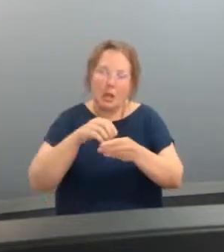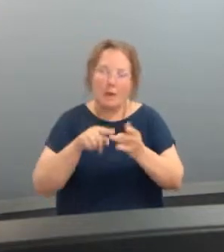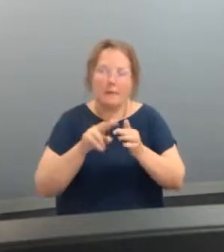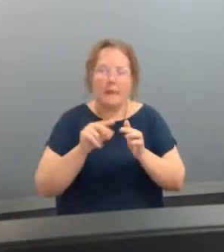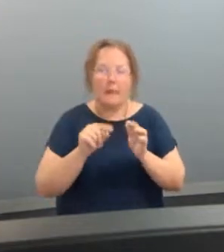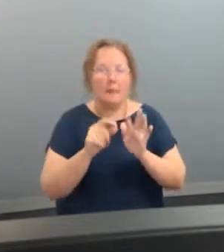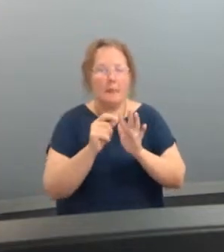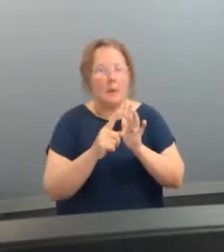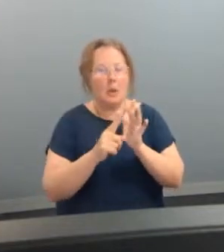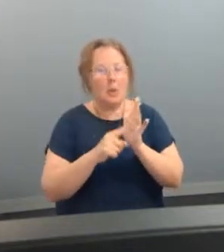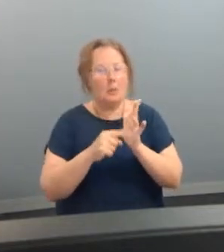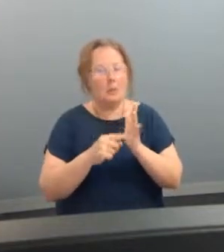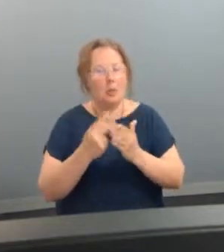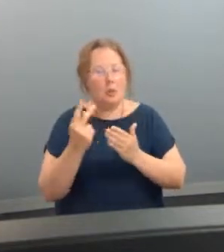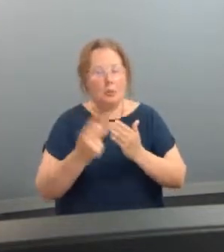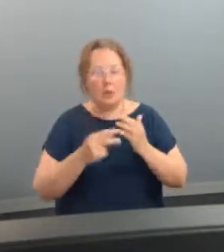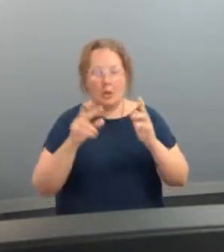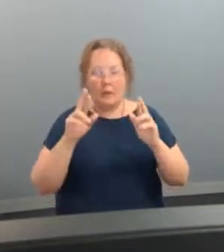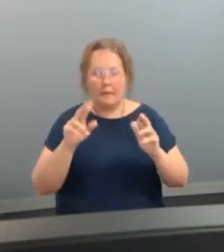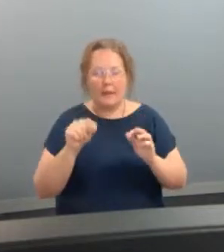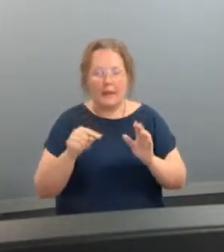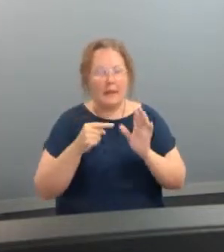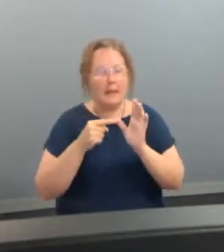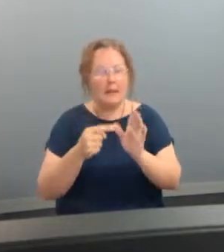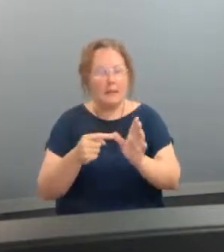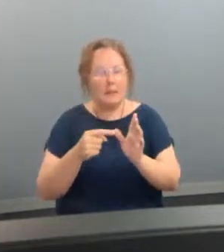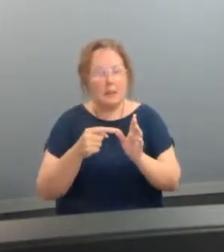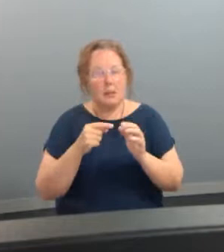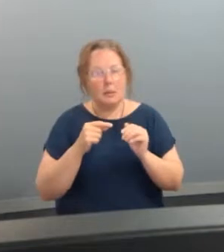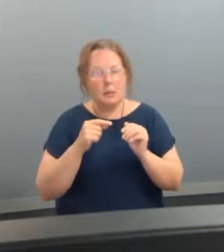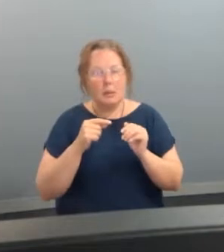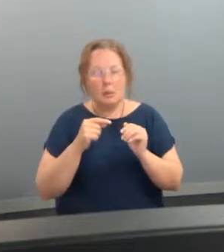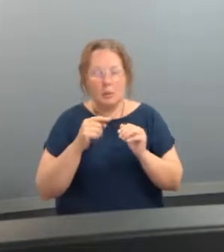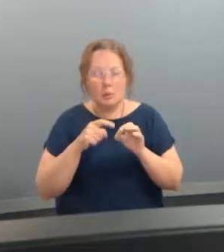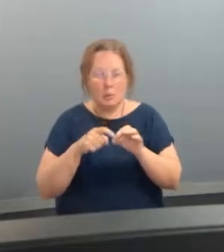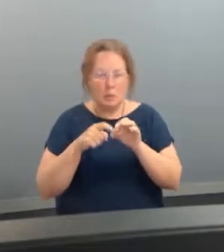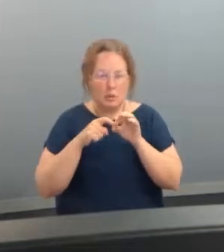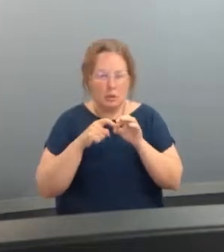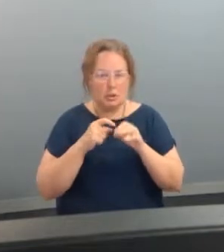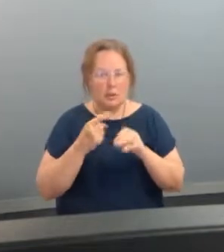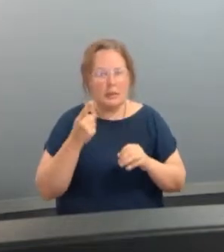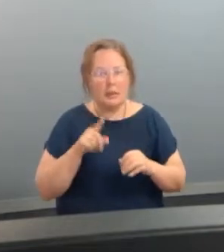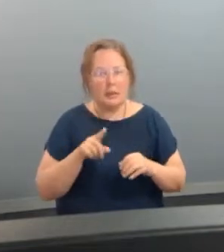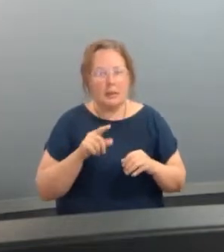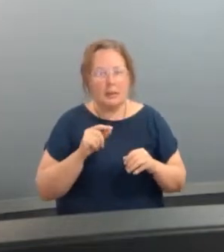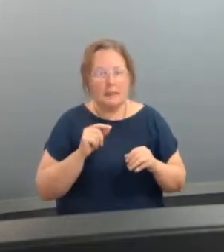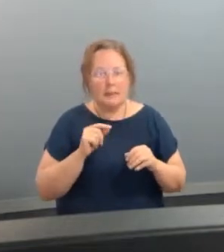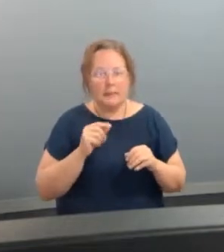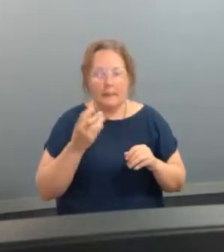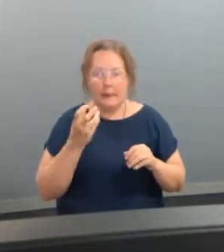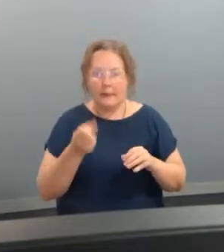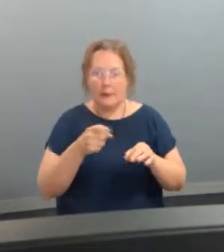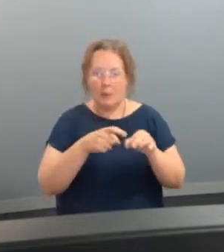some of you may have already been contacted and asked to do an independent assessment as part of the pilot. I